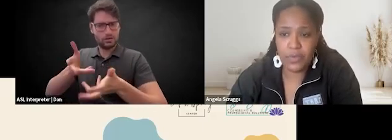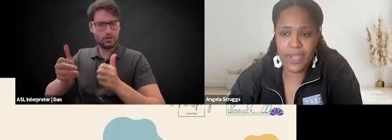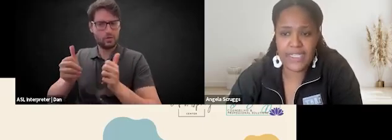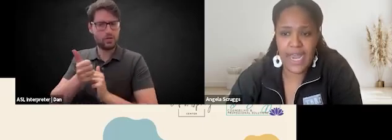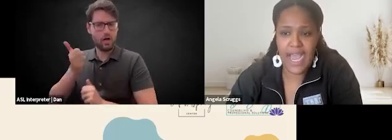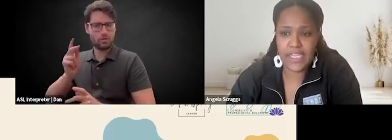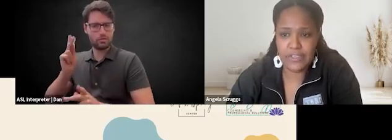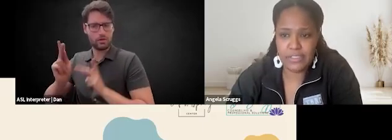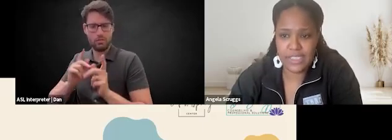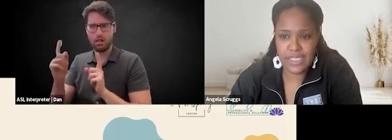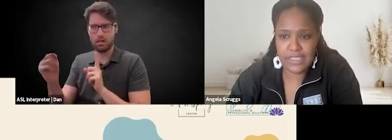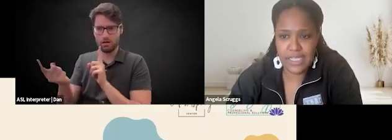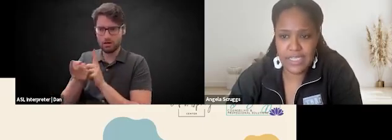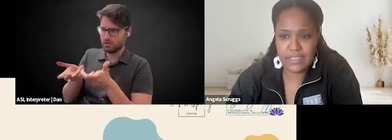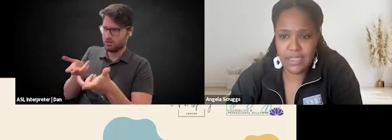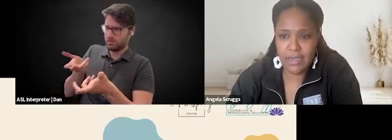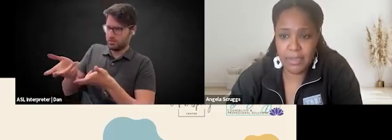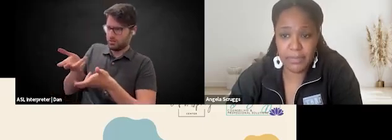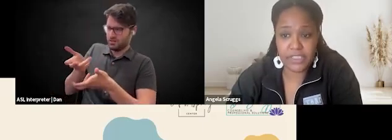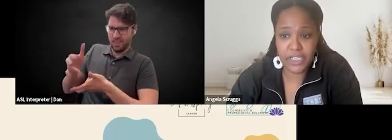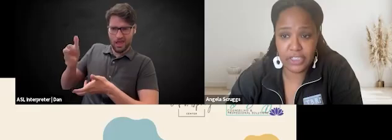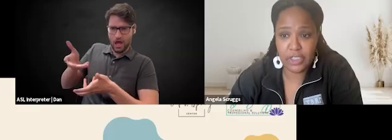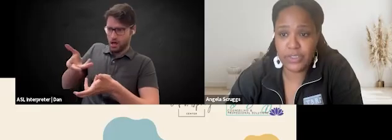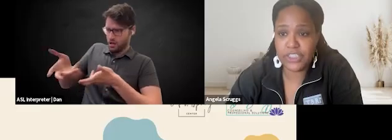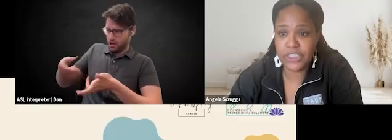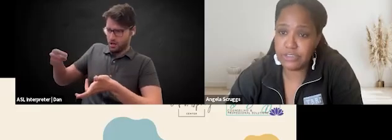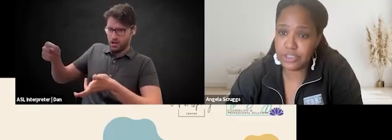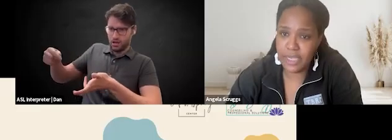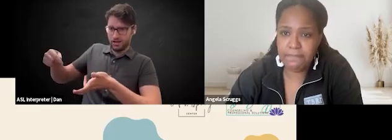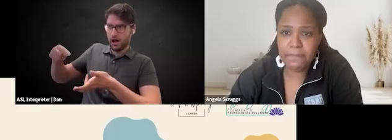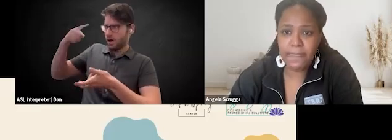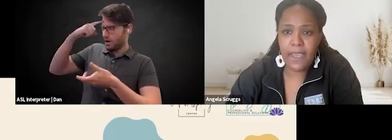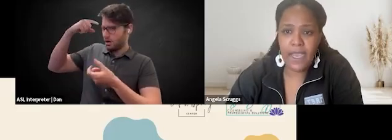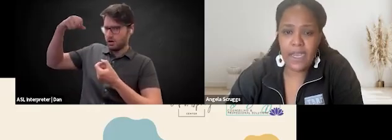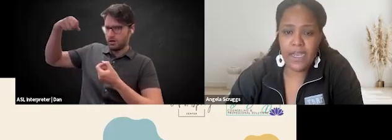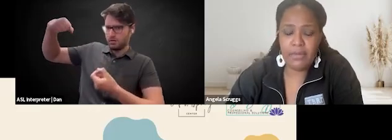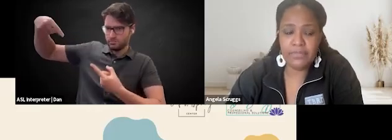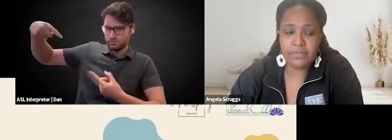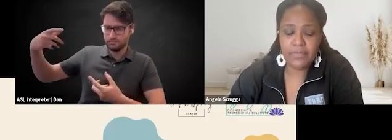one of the ways that I use this is, in particular with children, um...